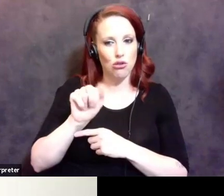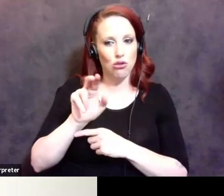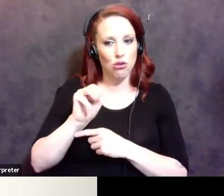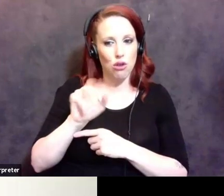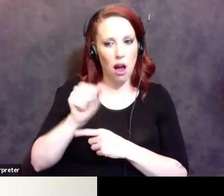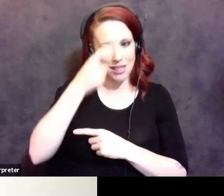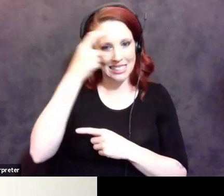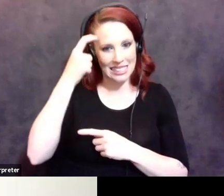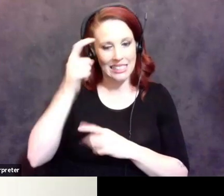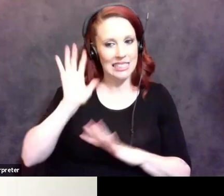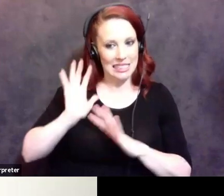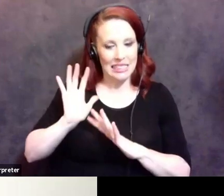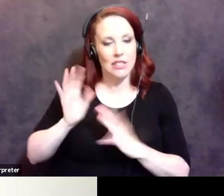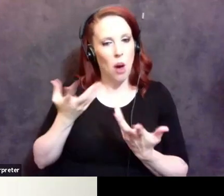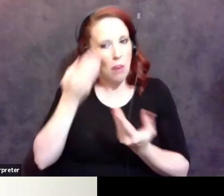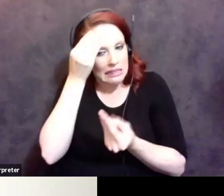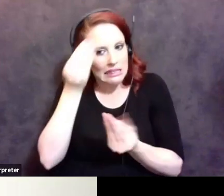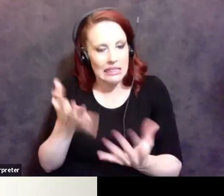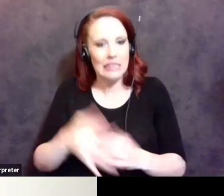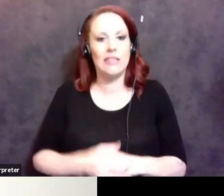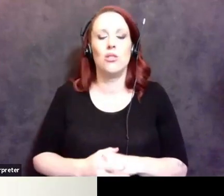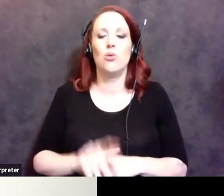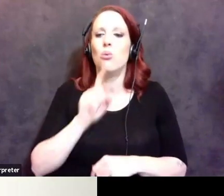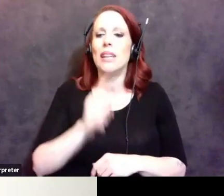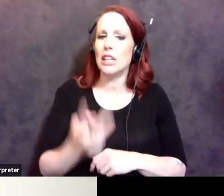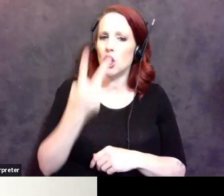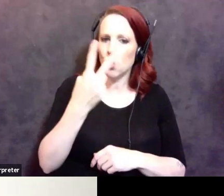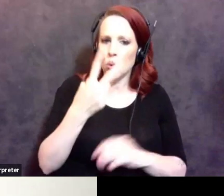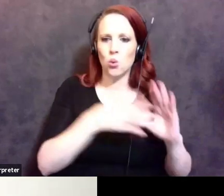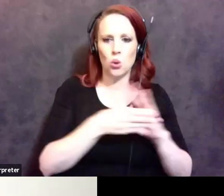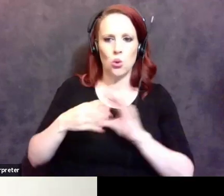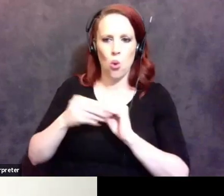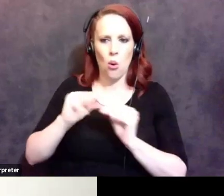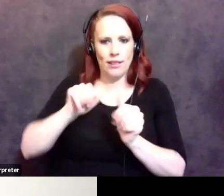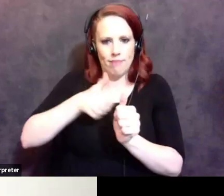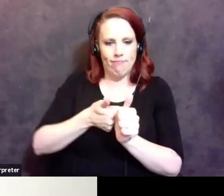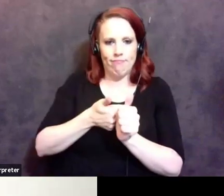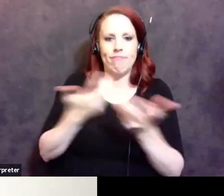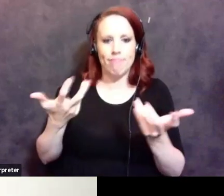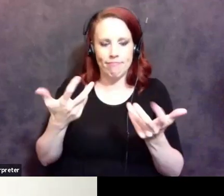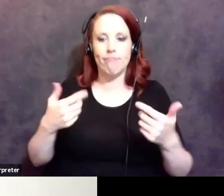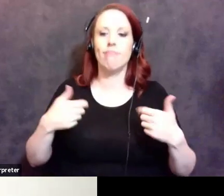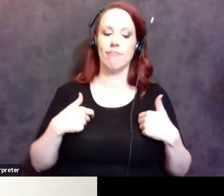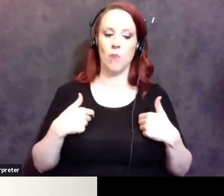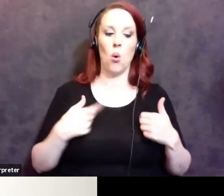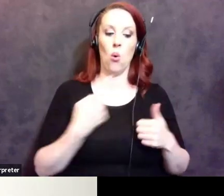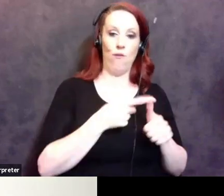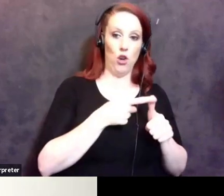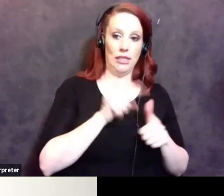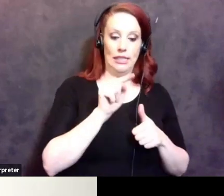I see two origin stories emerging here. One is Tiffany becoming disabled and the second